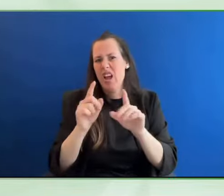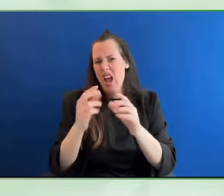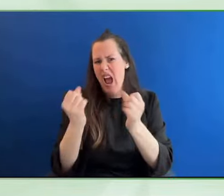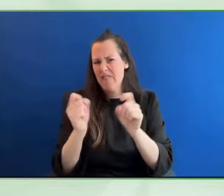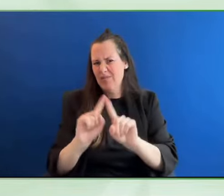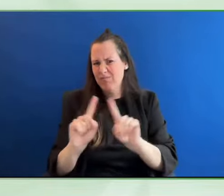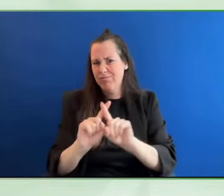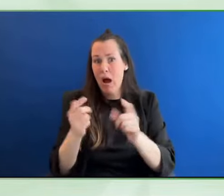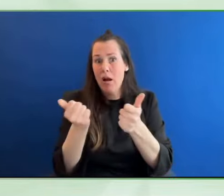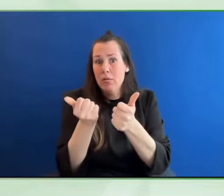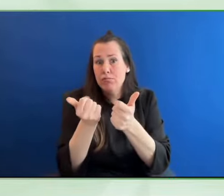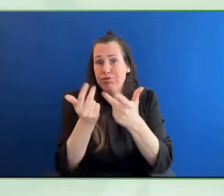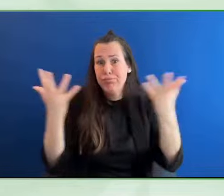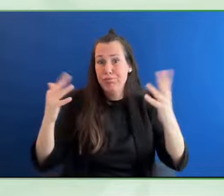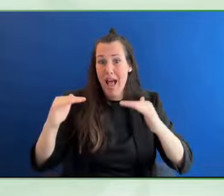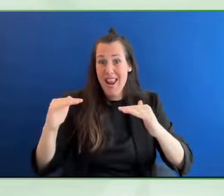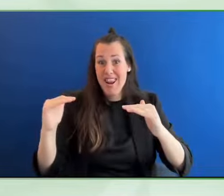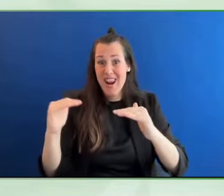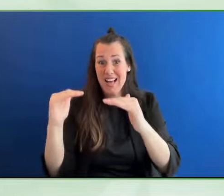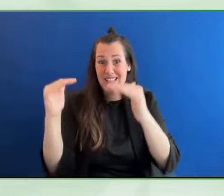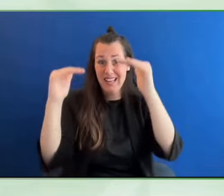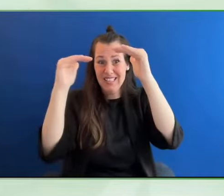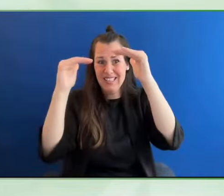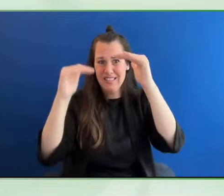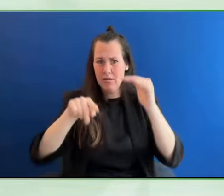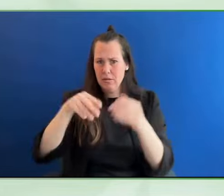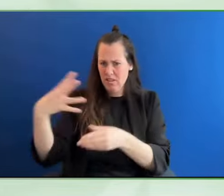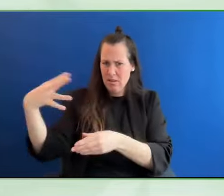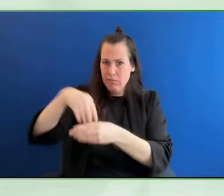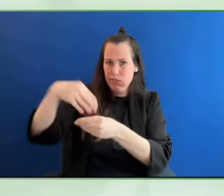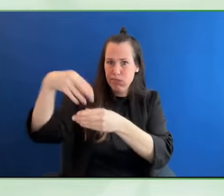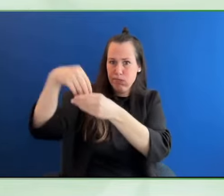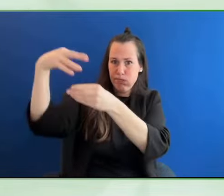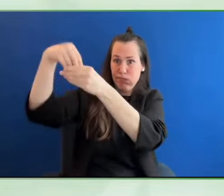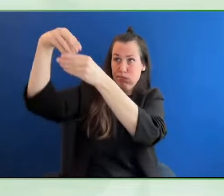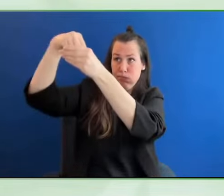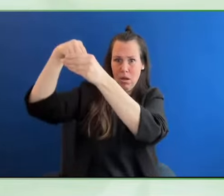It is very much, what you are saying very much resonates with me.